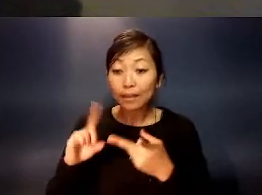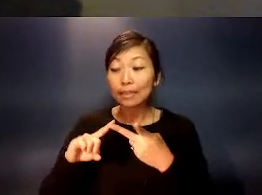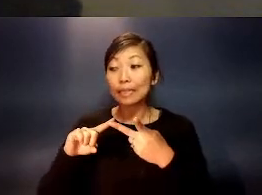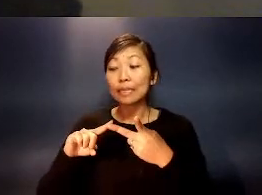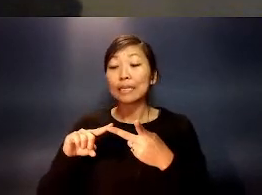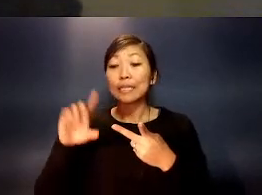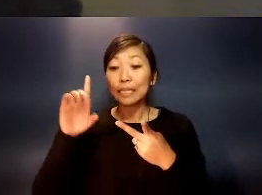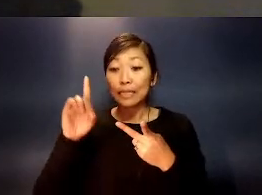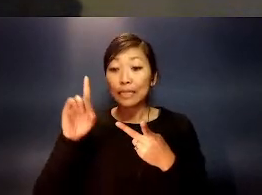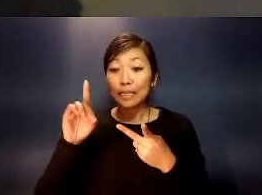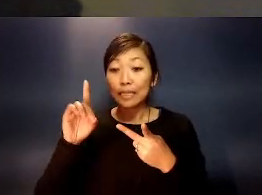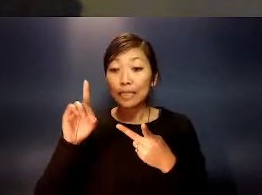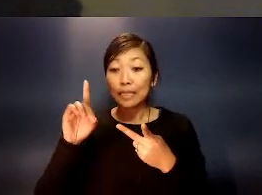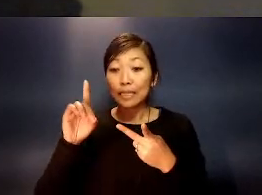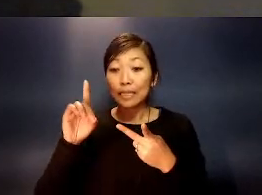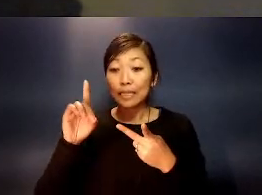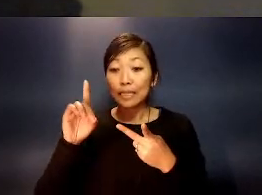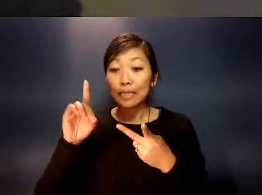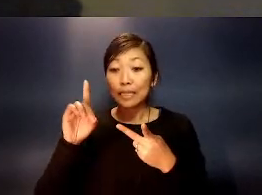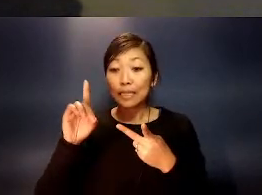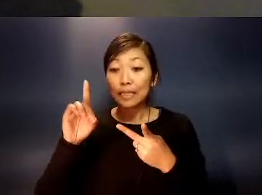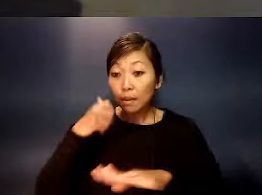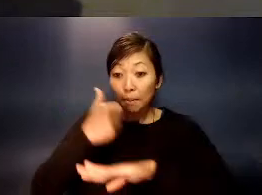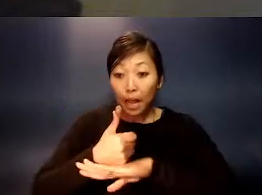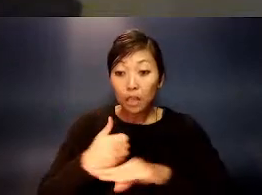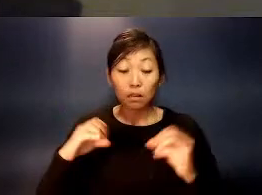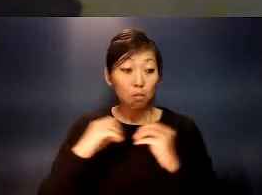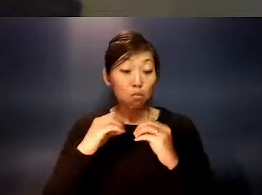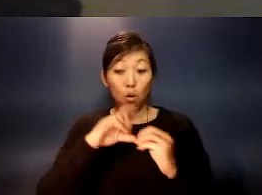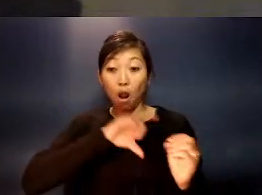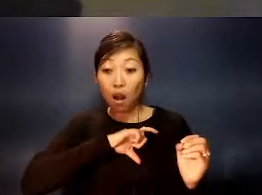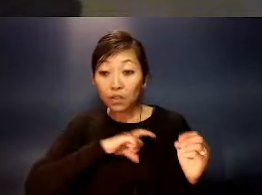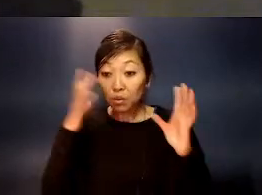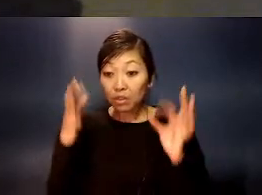LAST YEAR WITH NO COMMUNITY ENGAGEMENT, THE MAYOR AND THE POLICE DEPARTMENT USED $8 MILLION OF THAT SALARY